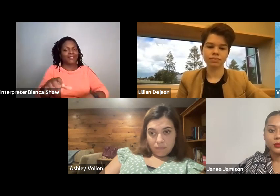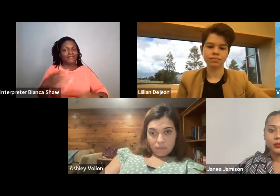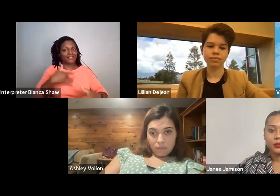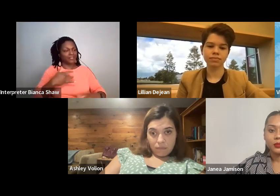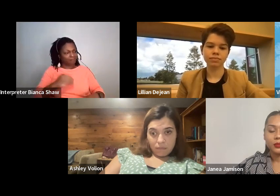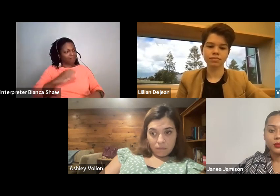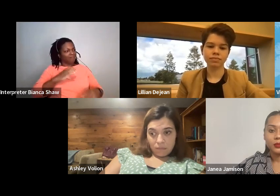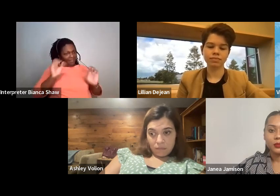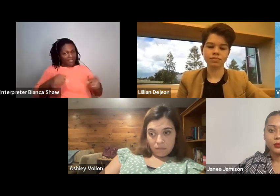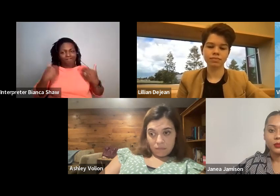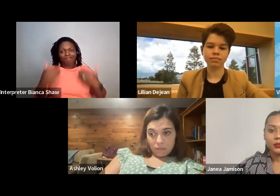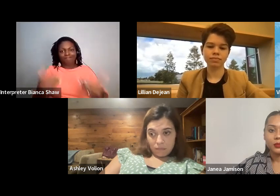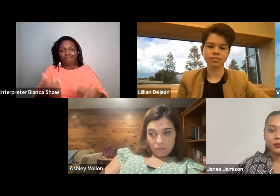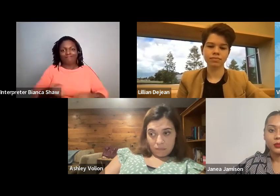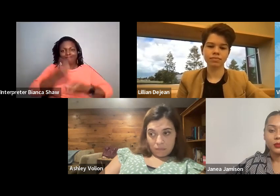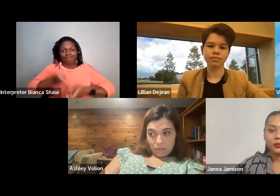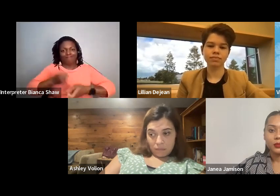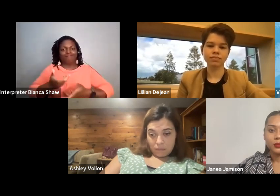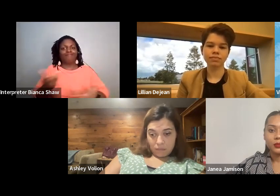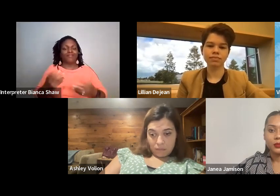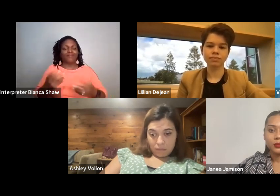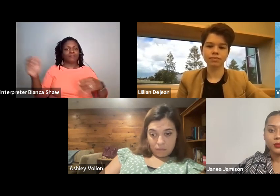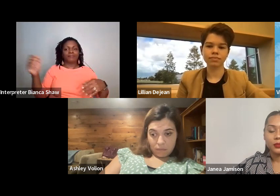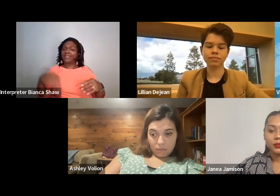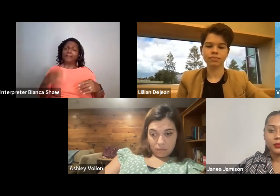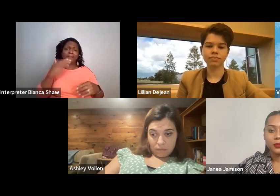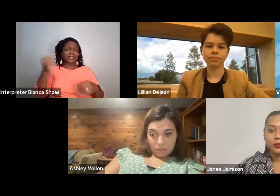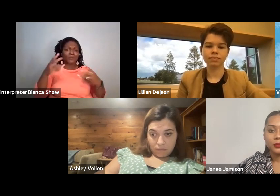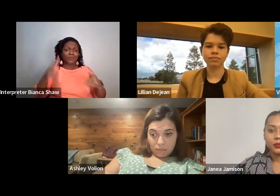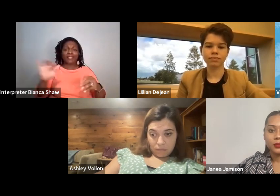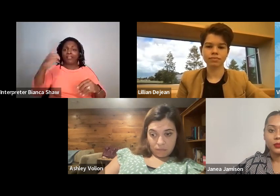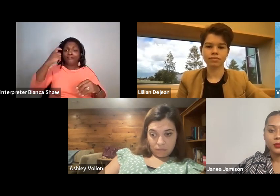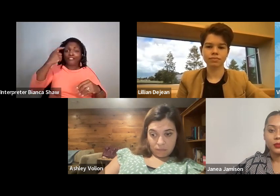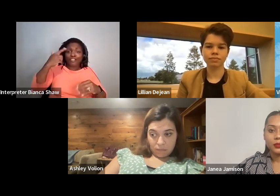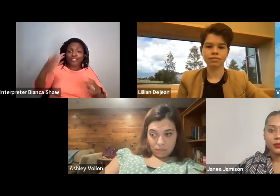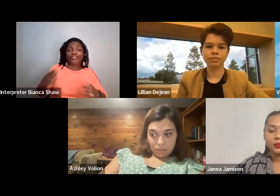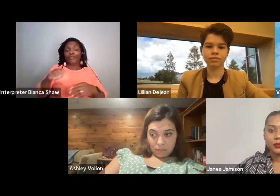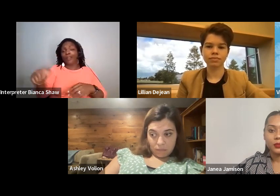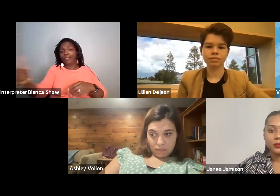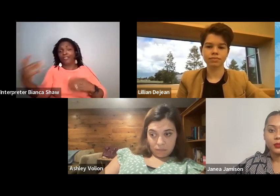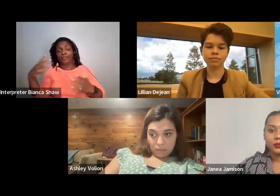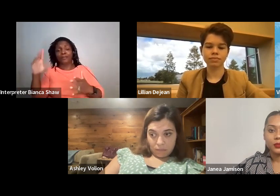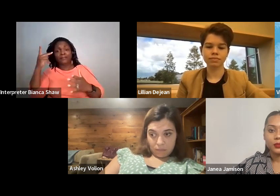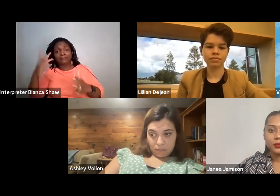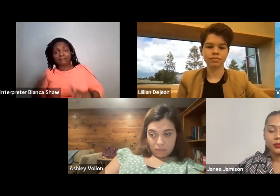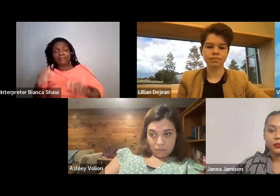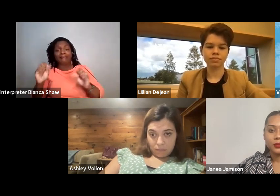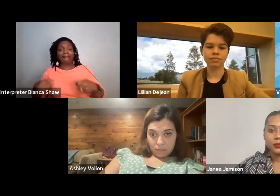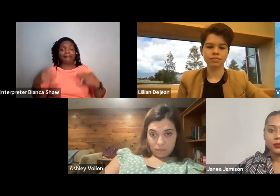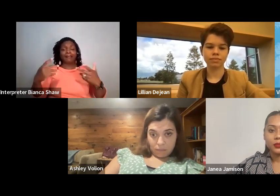other advocates to just brainstorm, and come up with the best ideas to move Louisiana for and to create fair and accessible elections.